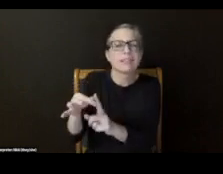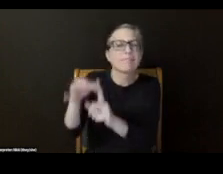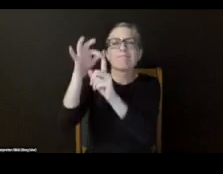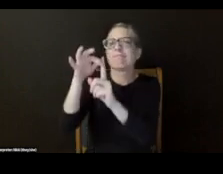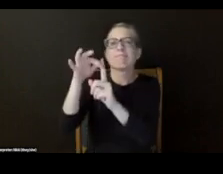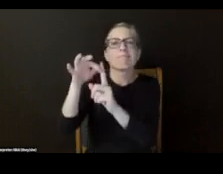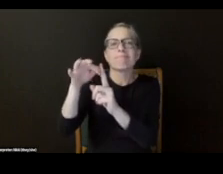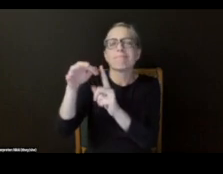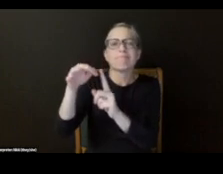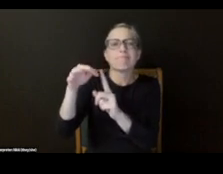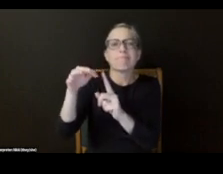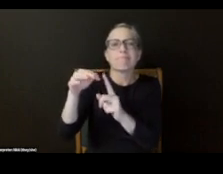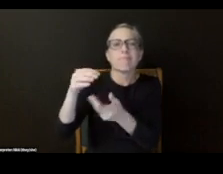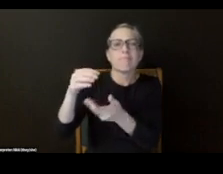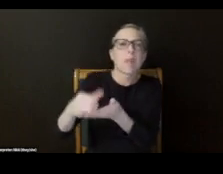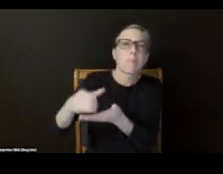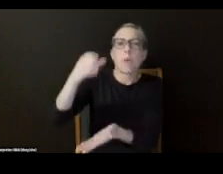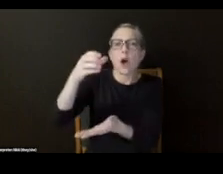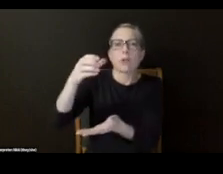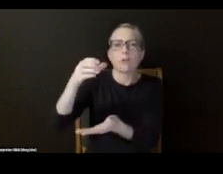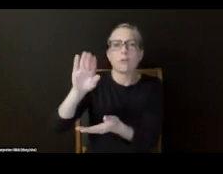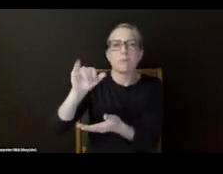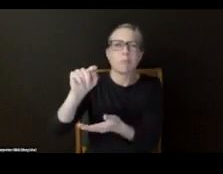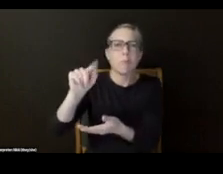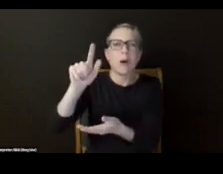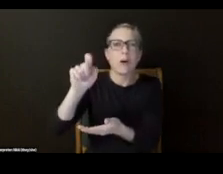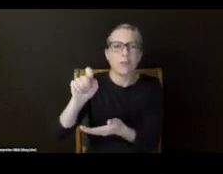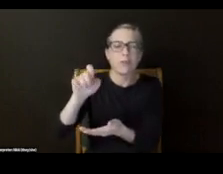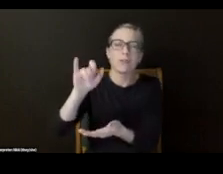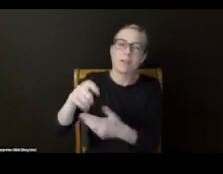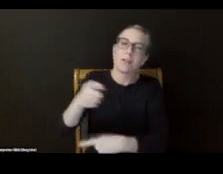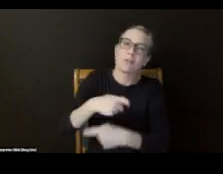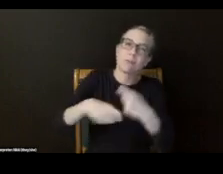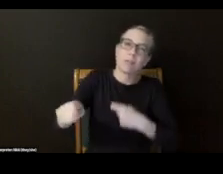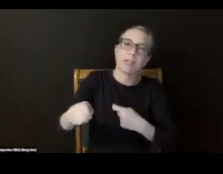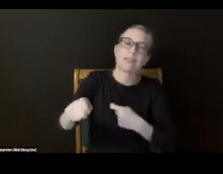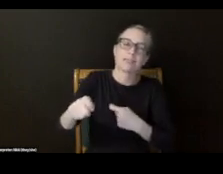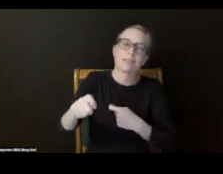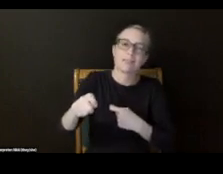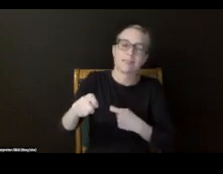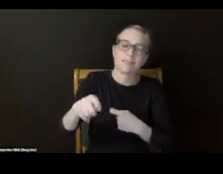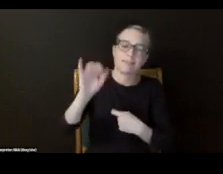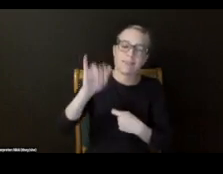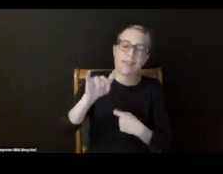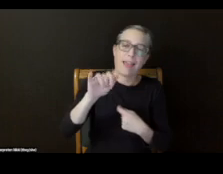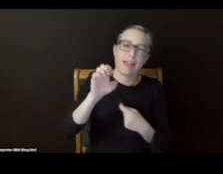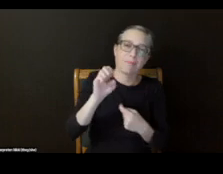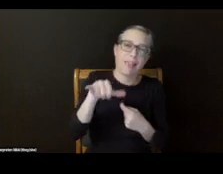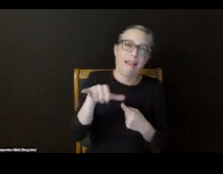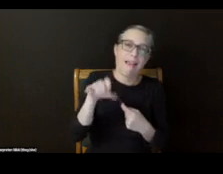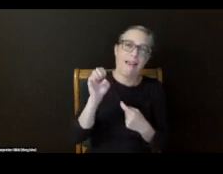Thankfully, and modernized and sped up,